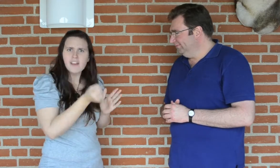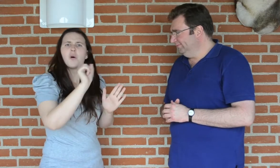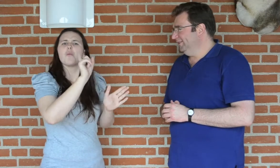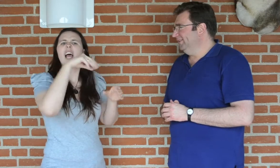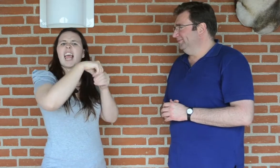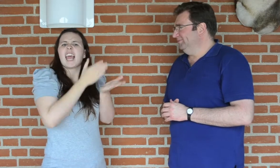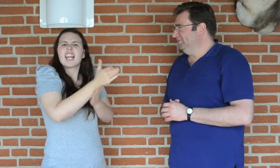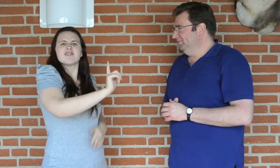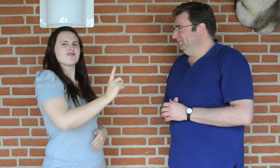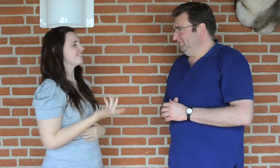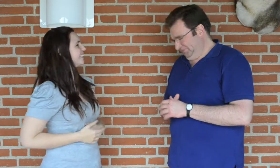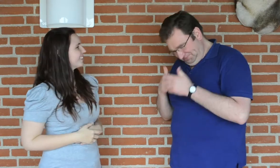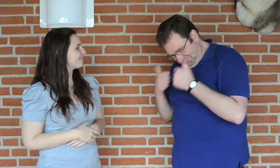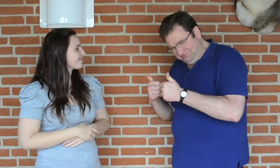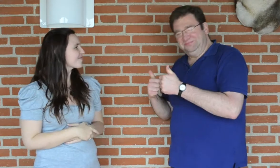and whether you have a PhD and any other studies?